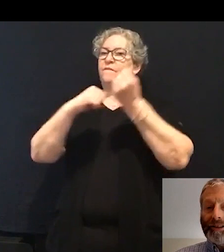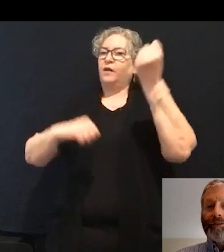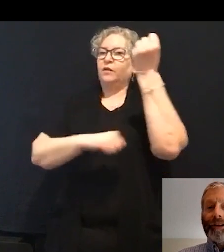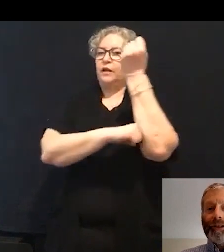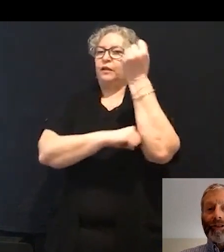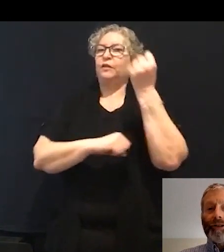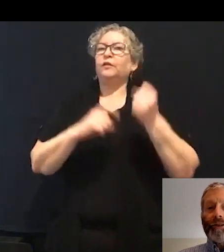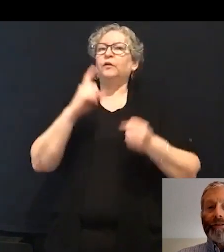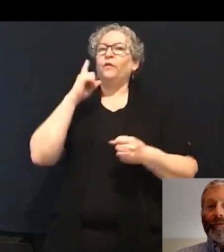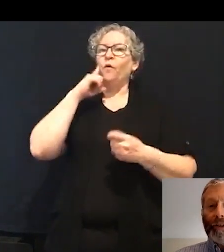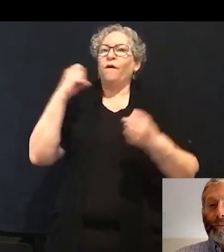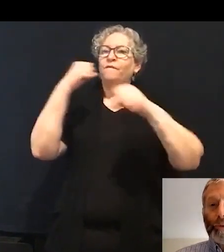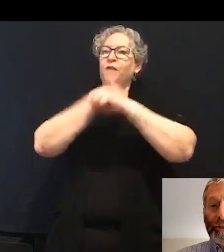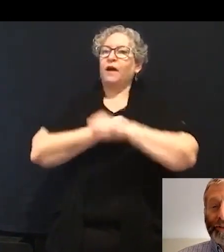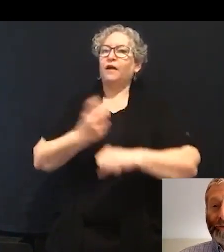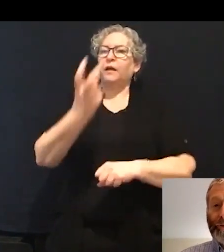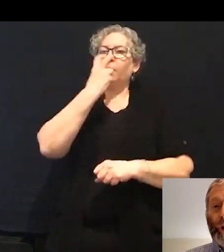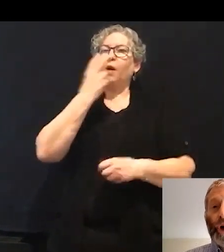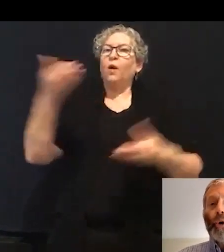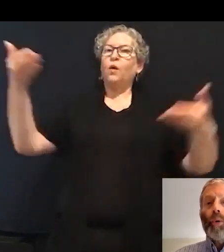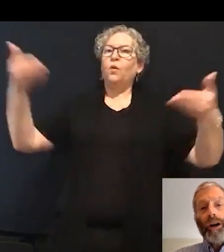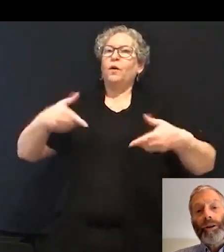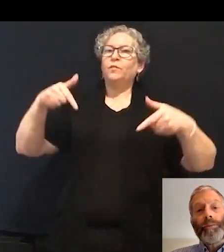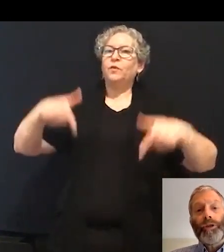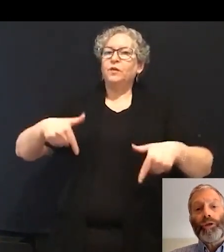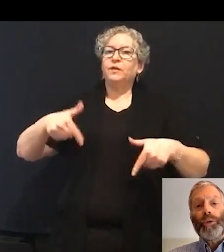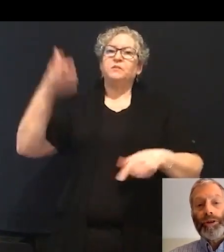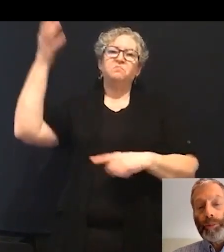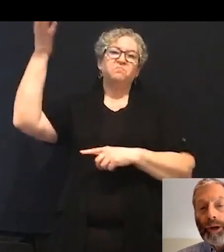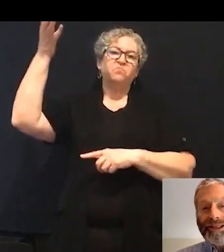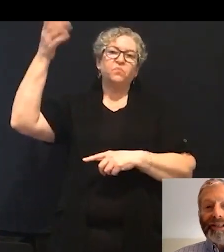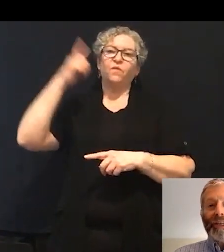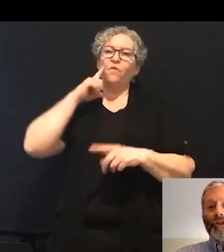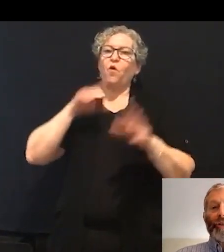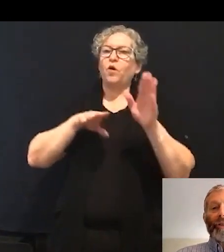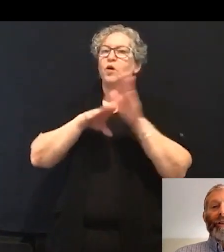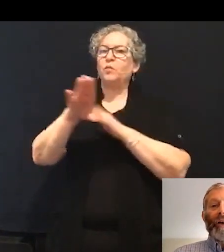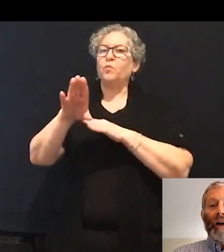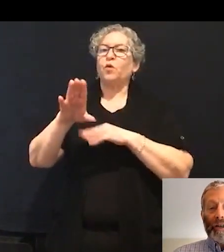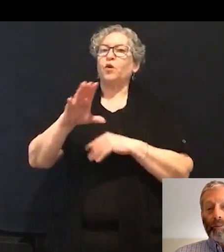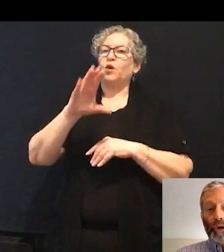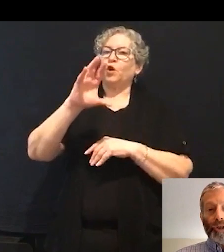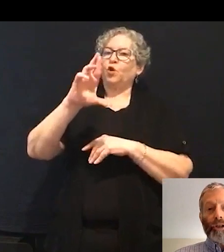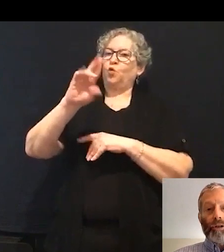at the Foundation Fighting Blindness. Welcome to this presentation on emerging